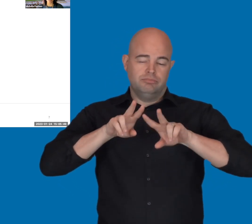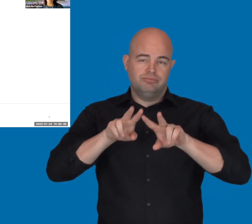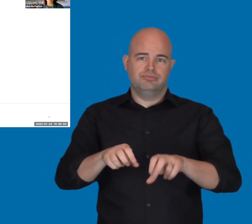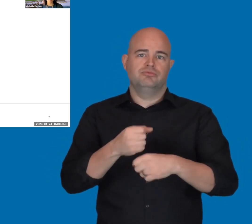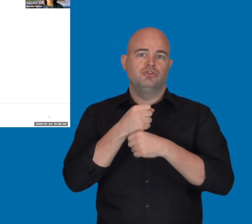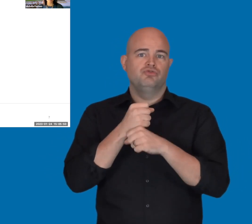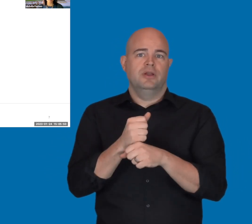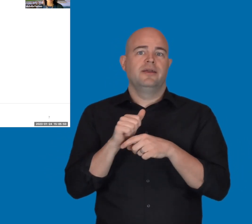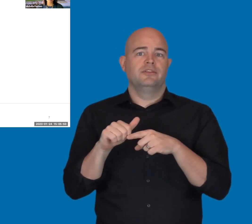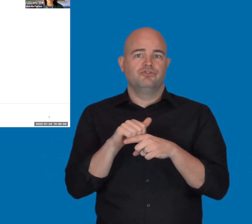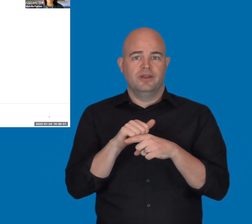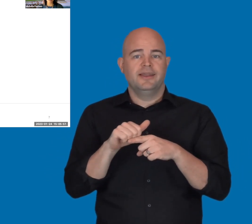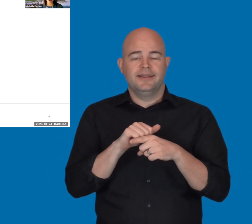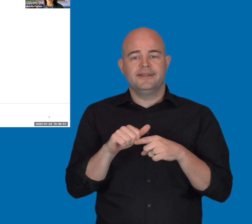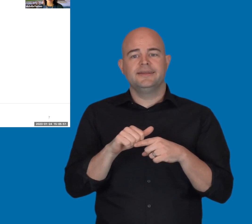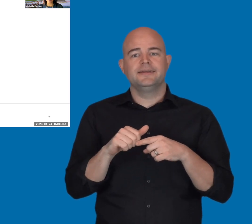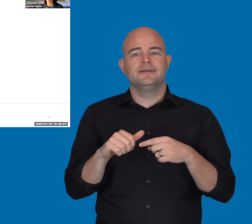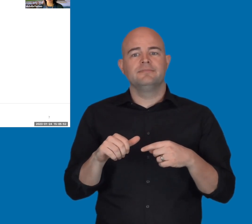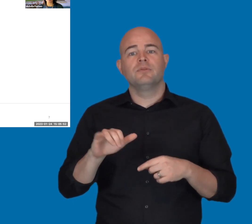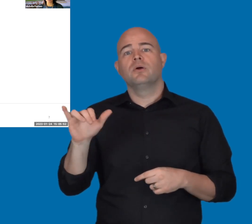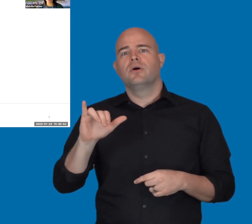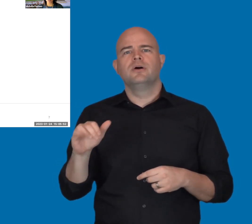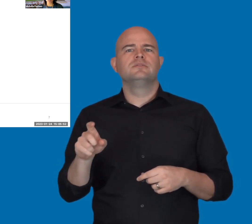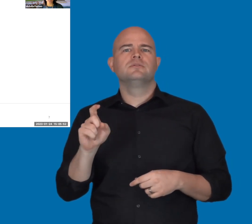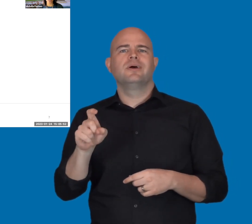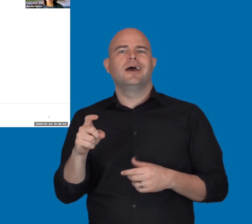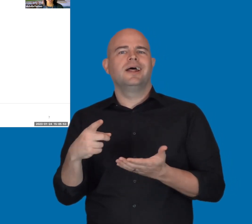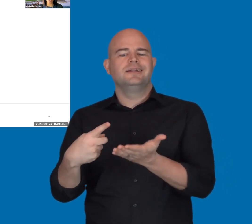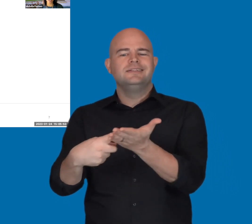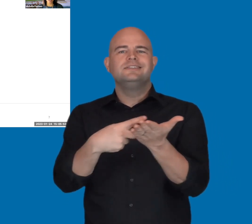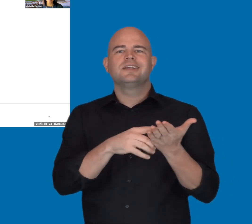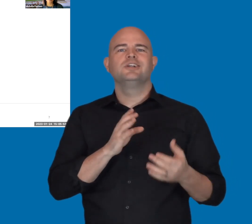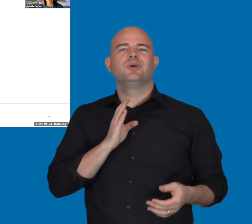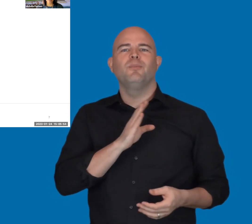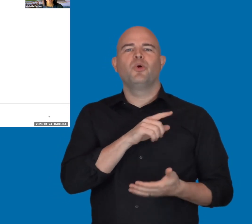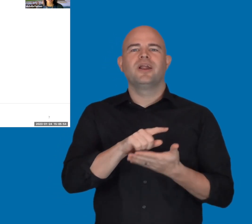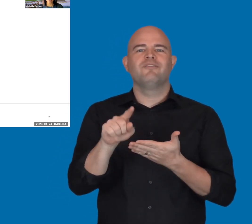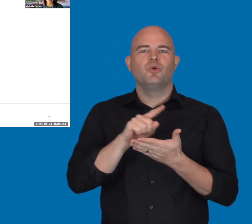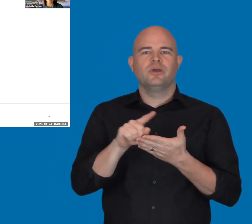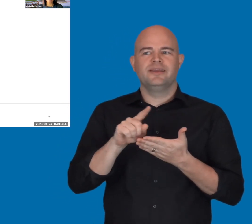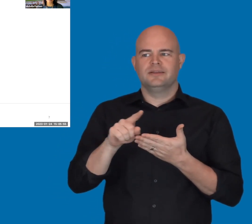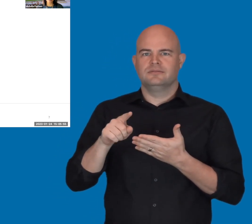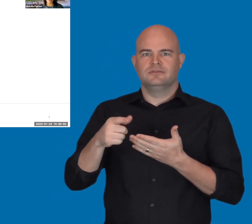And it ended up that there were three of us -- two of our staff members, and the office and myself